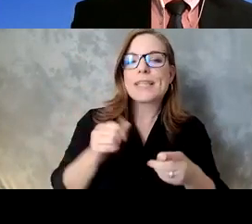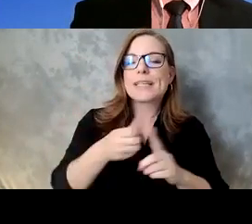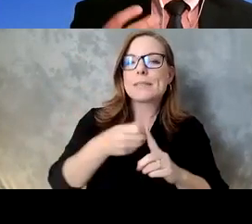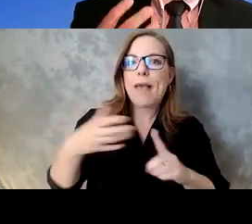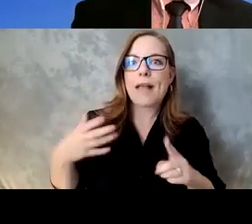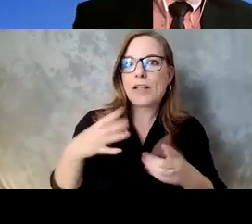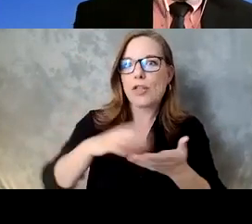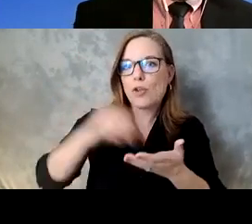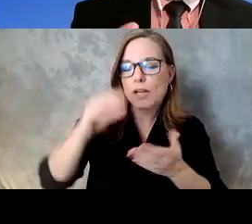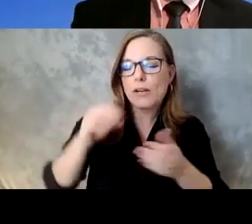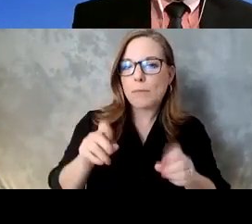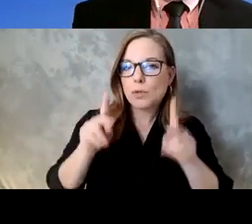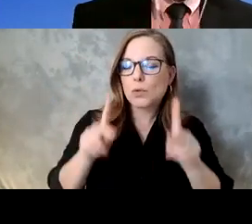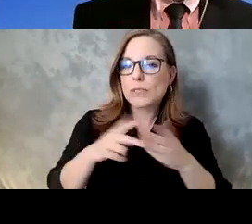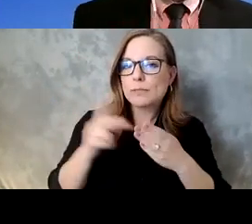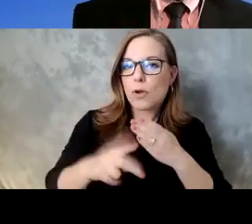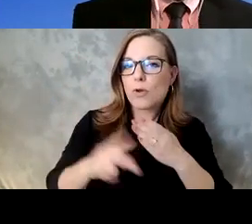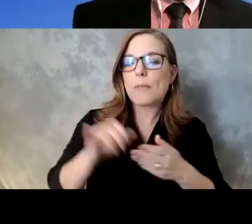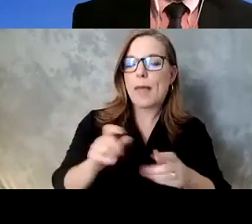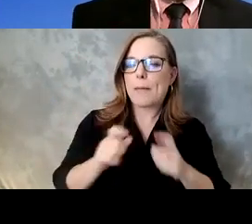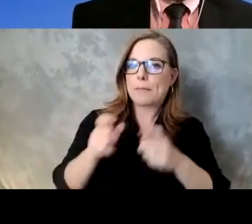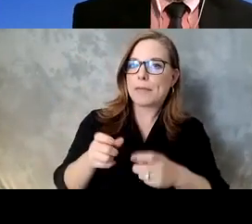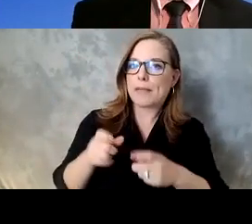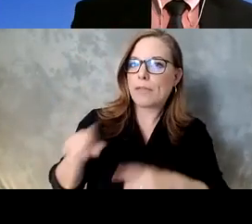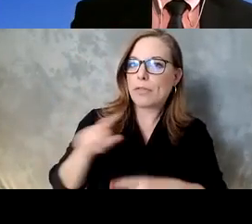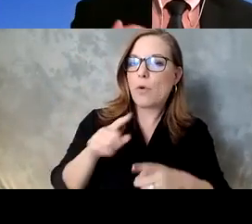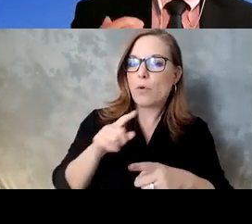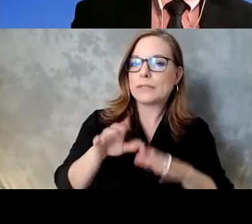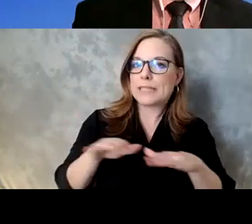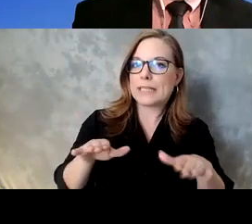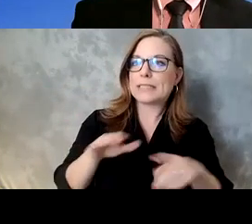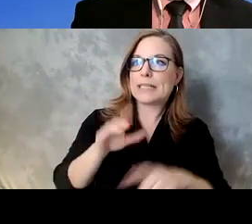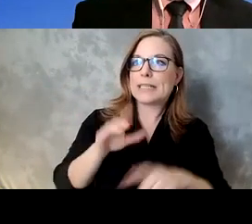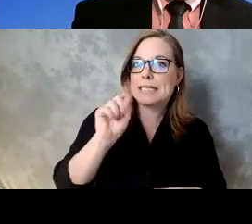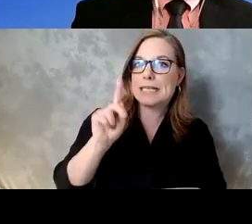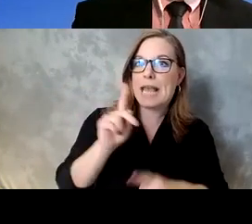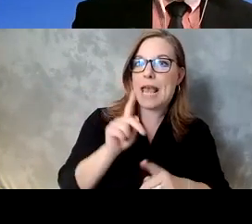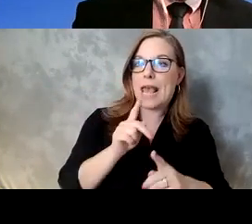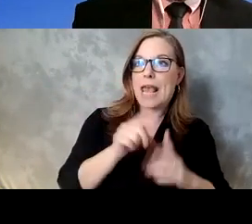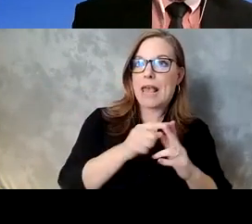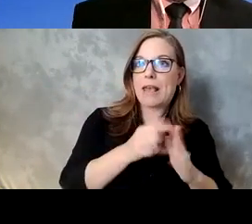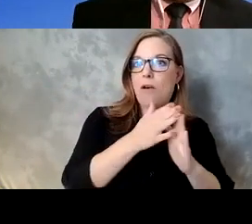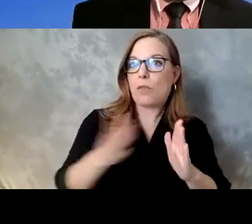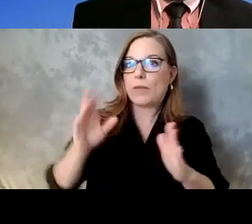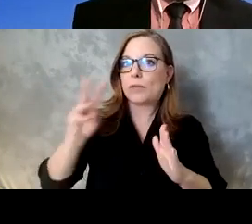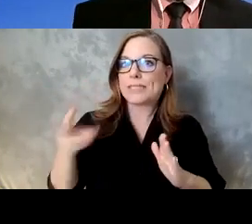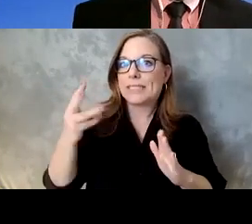that provides children in TK through sixth grade a full-day access to a full-day program